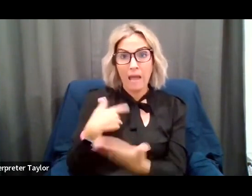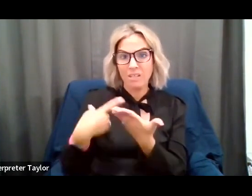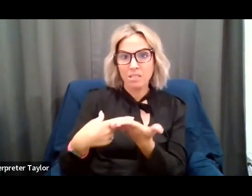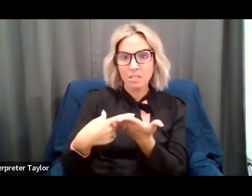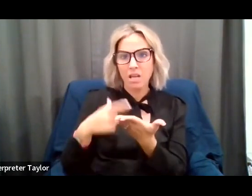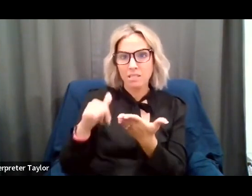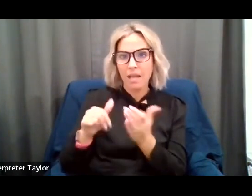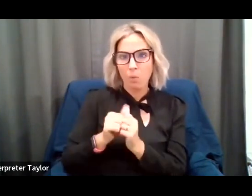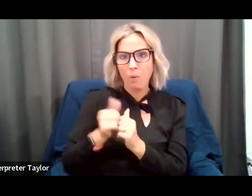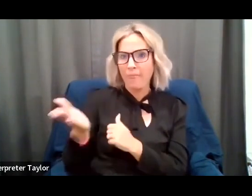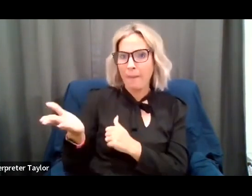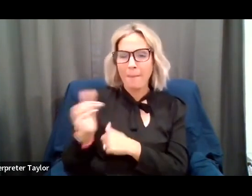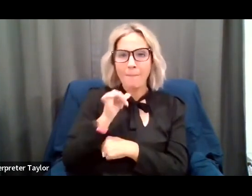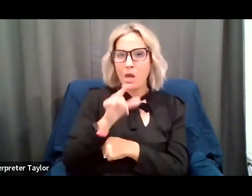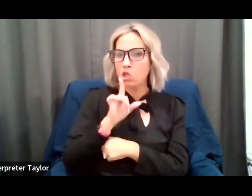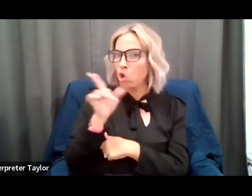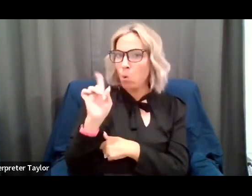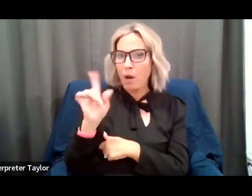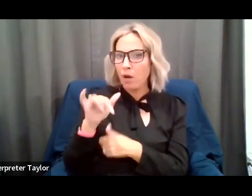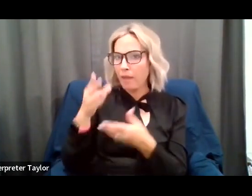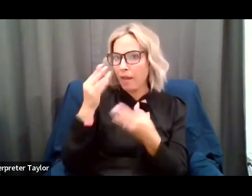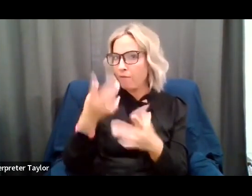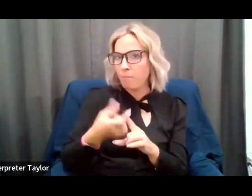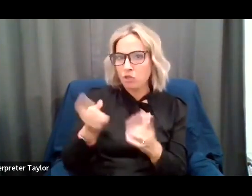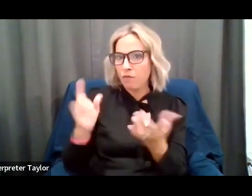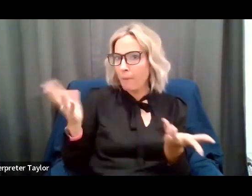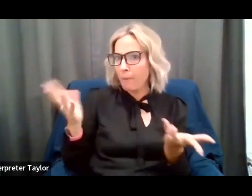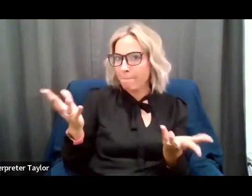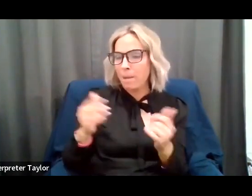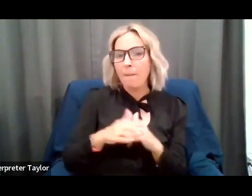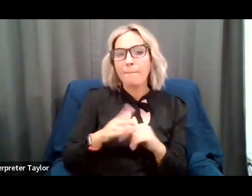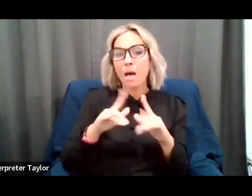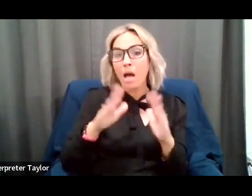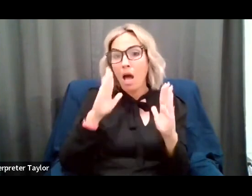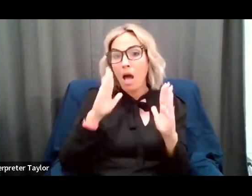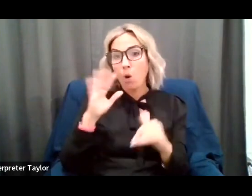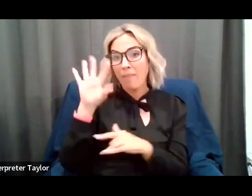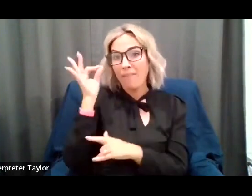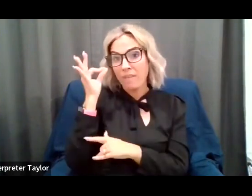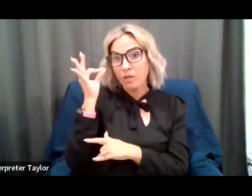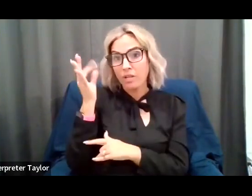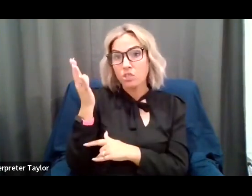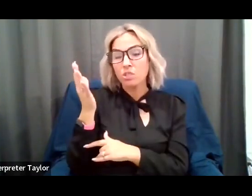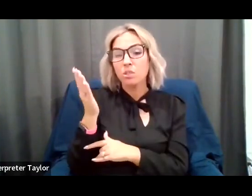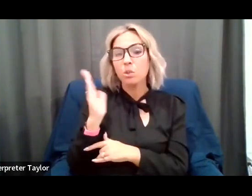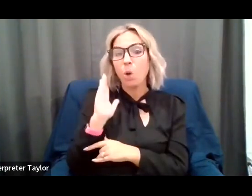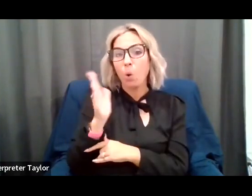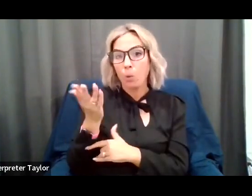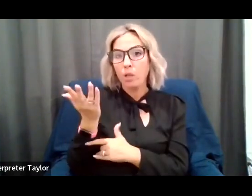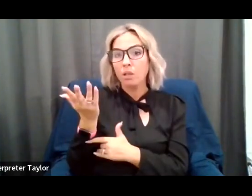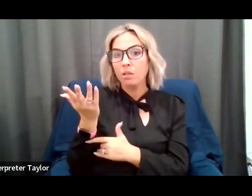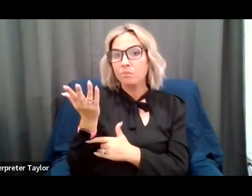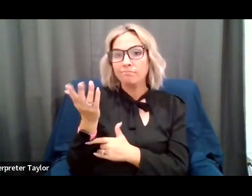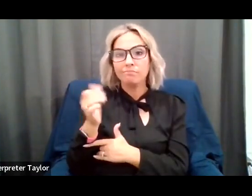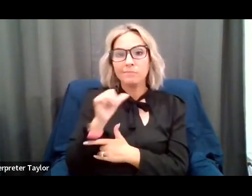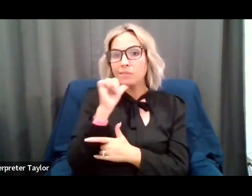I'm not sure where that information is coming from, but I would hope that the Federation would, um, not just in general, um,